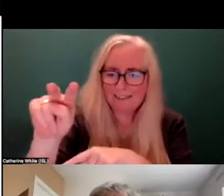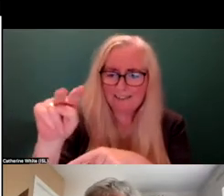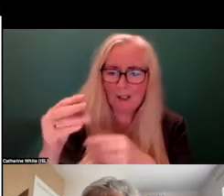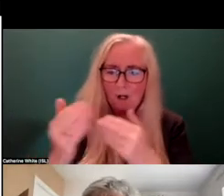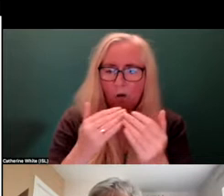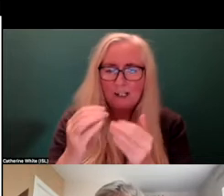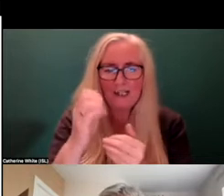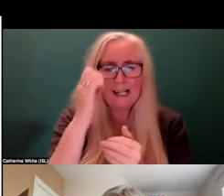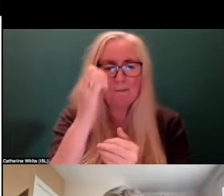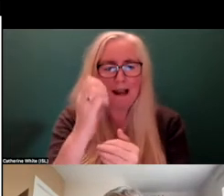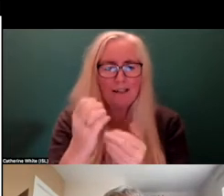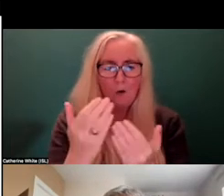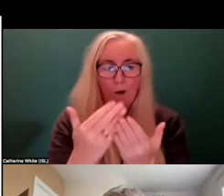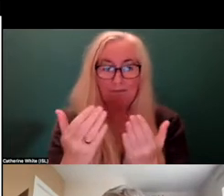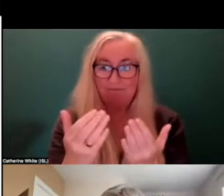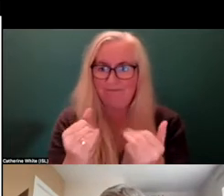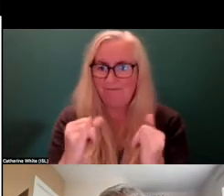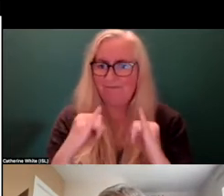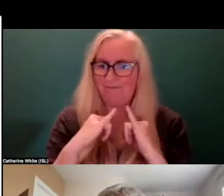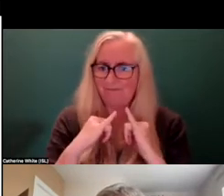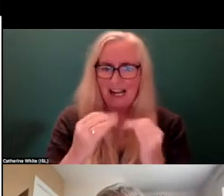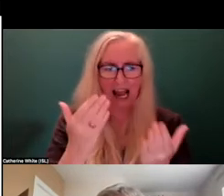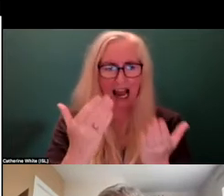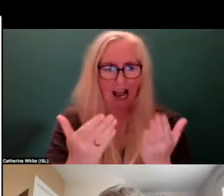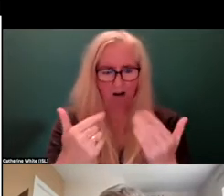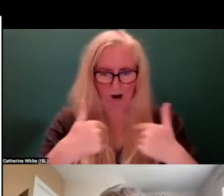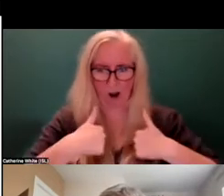between what you might call our intrinsic capacities, which is, I suppose, how we